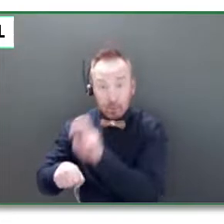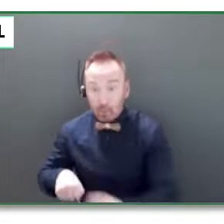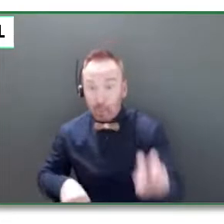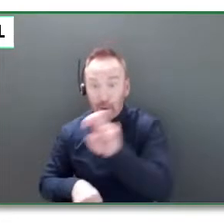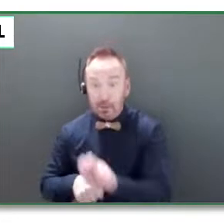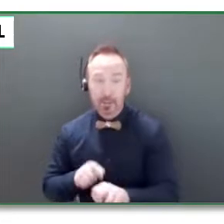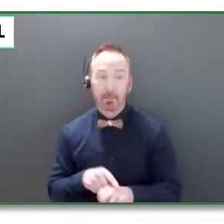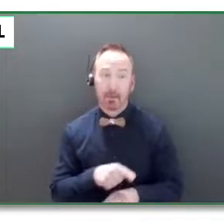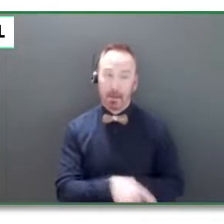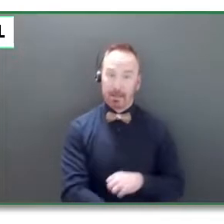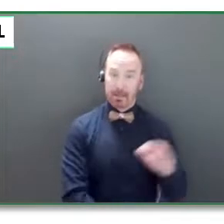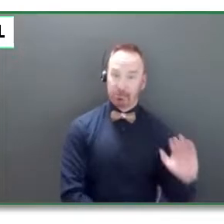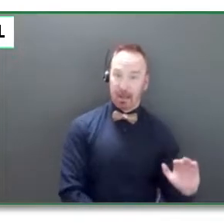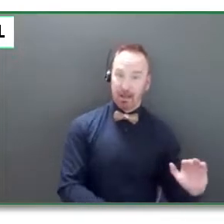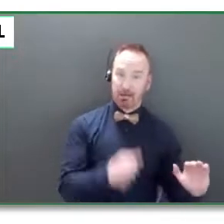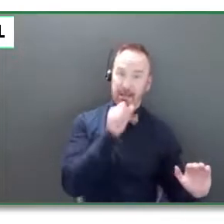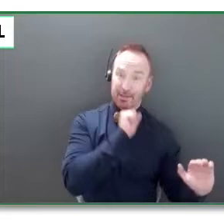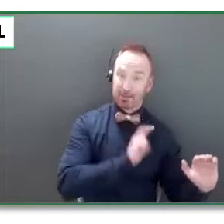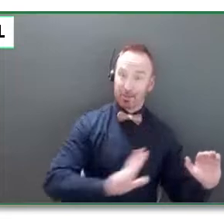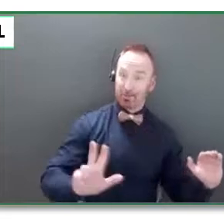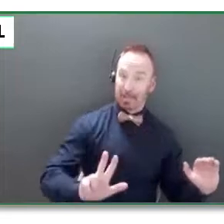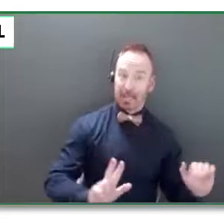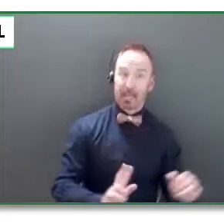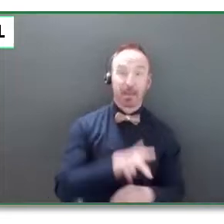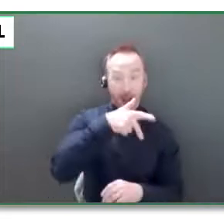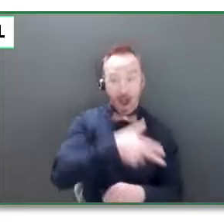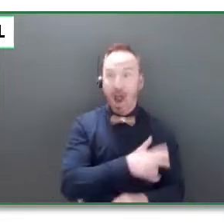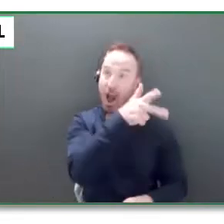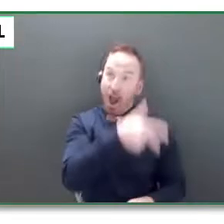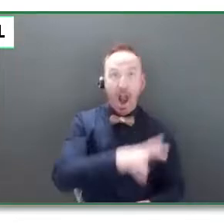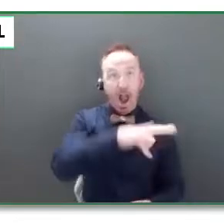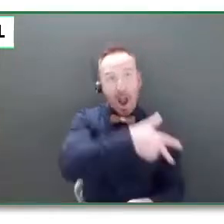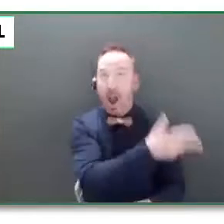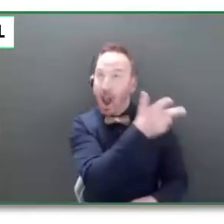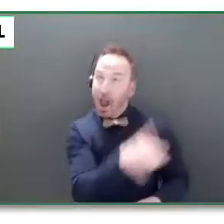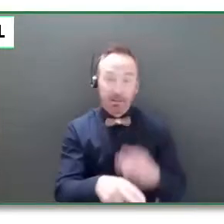for a roller coaster ride. Next slide.